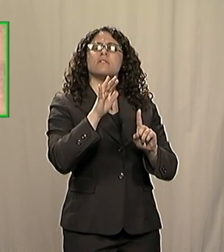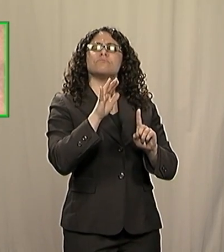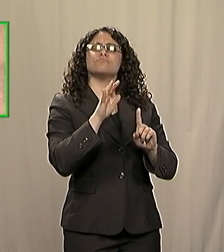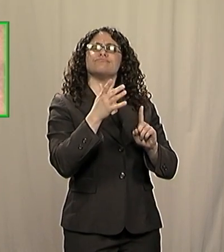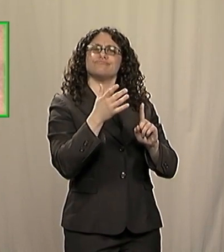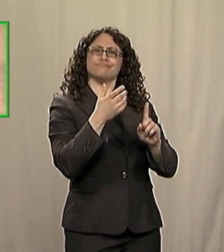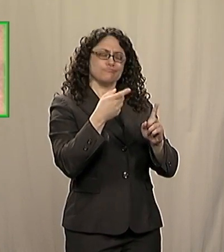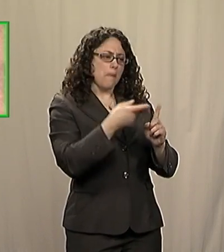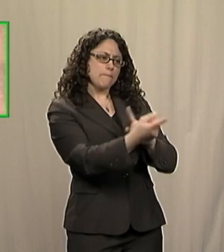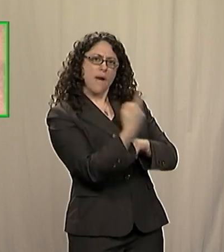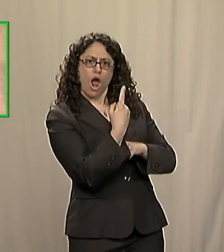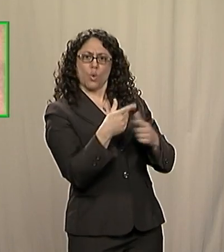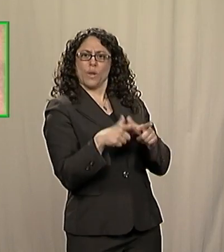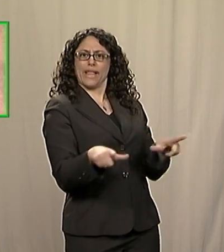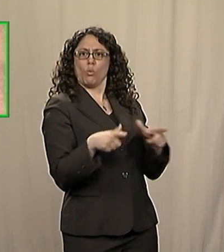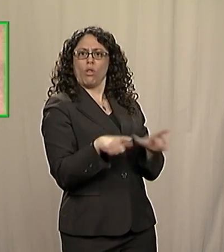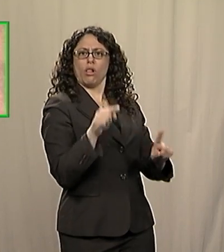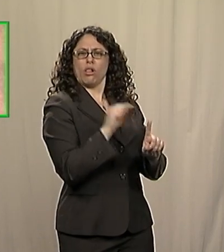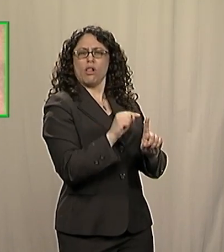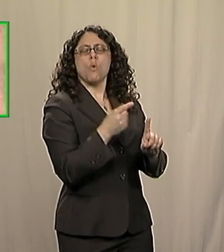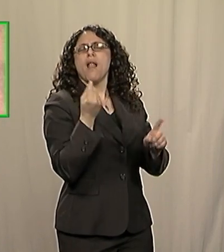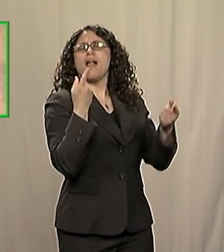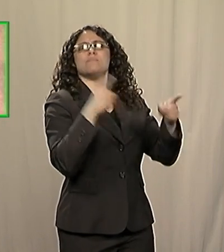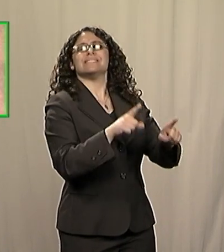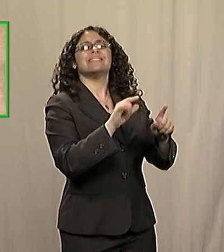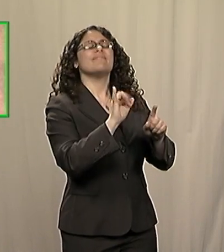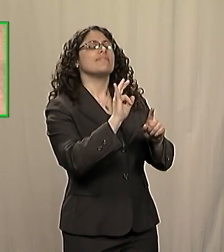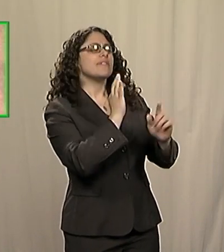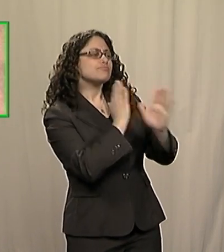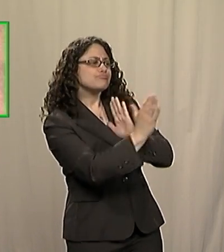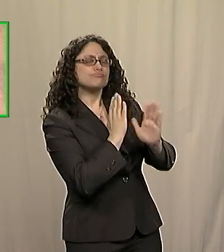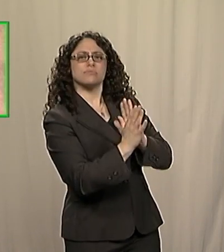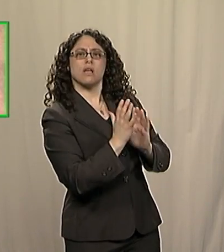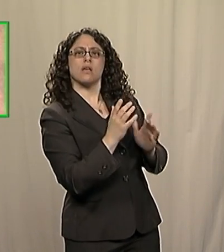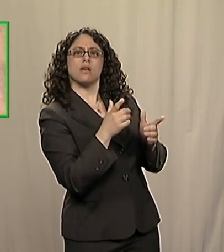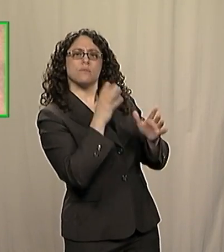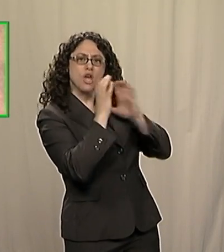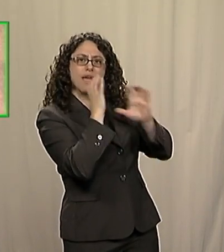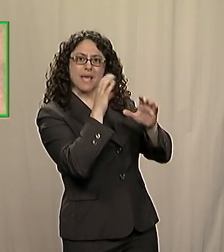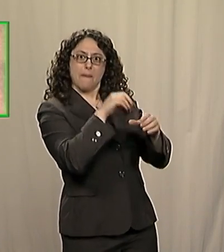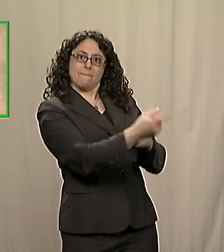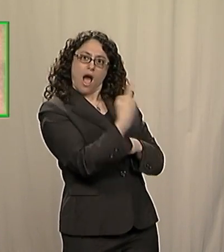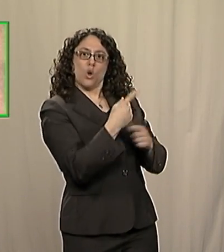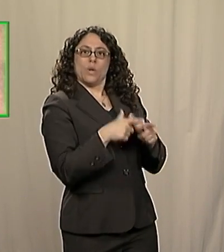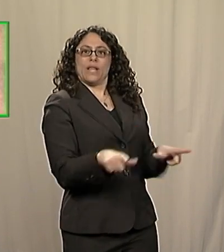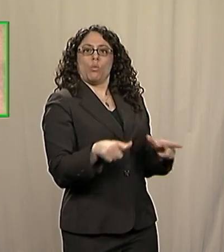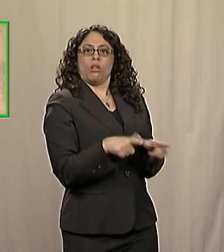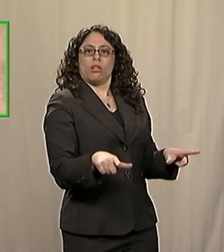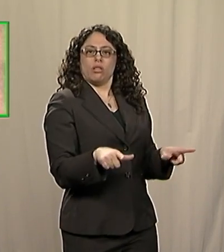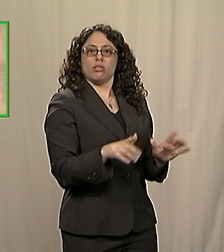with someone else in a familiar setting.